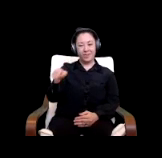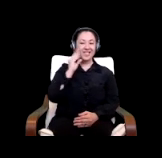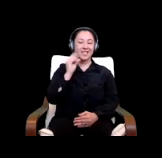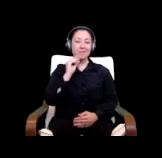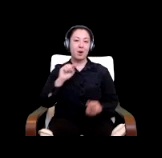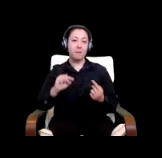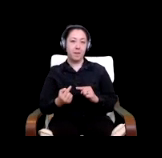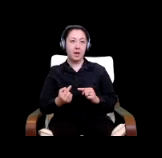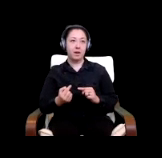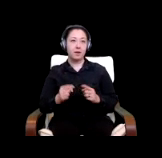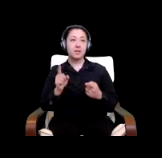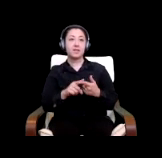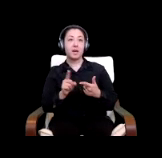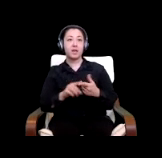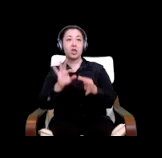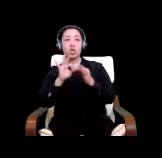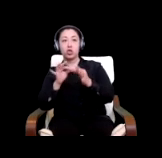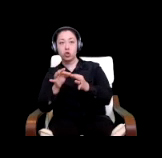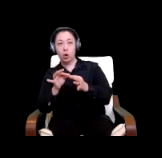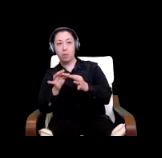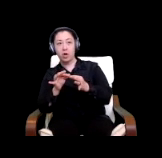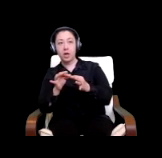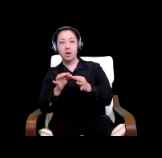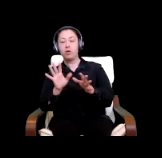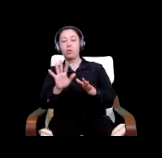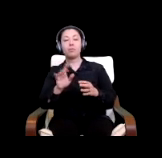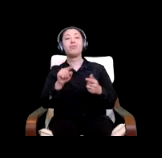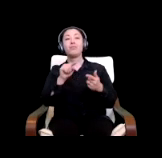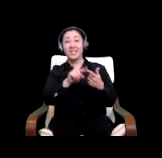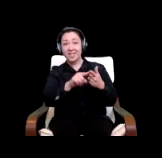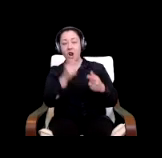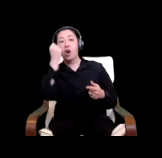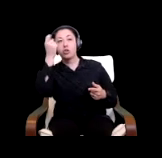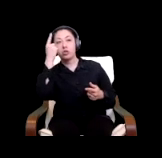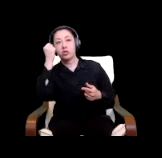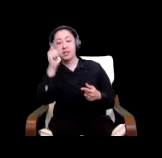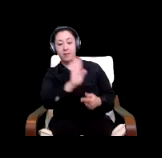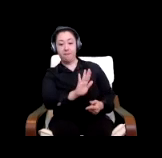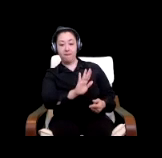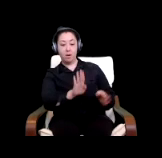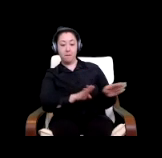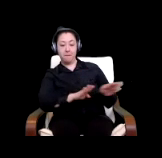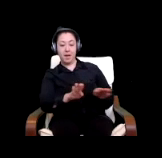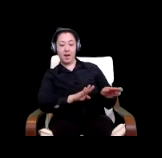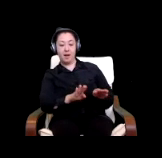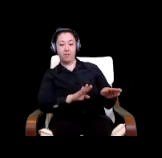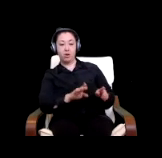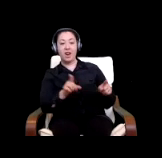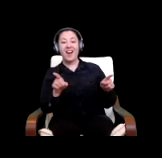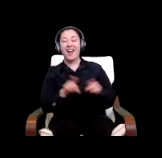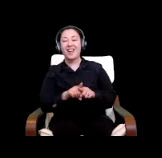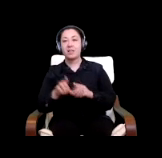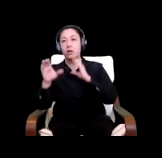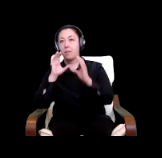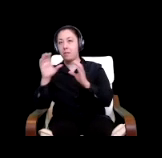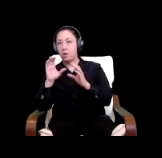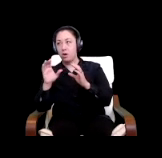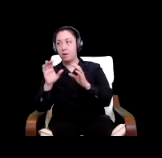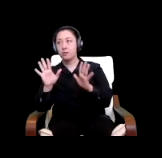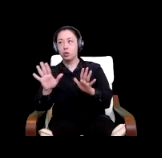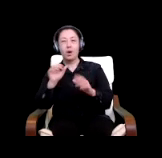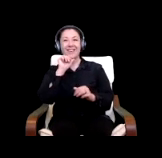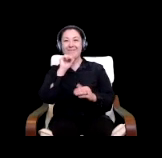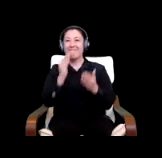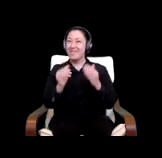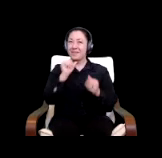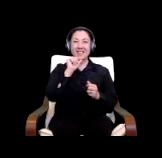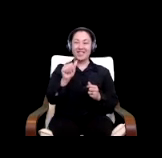Second is interpreting behavior as communication. That may not be ideal for educators